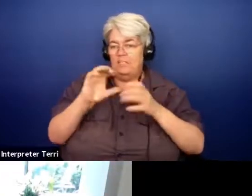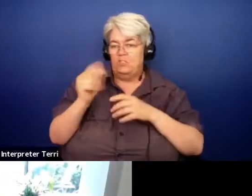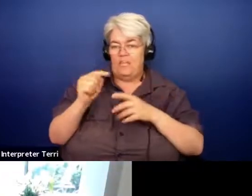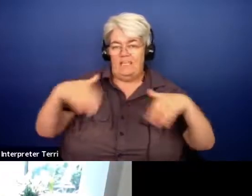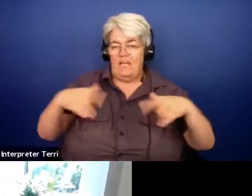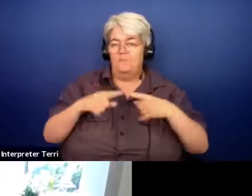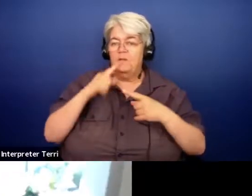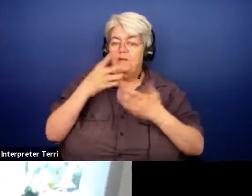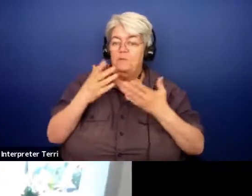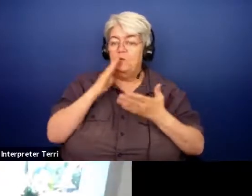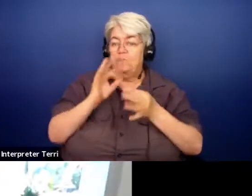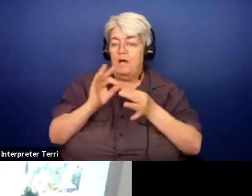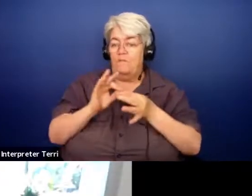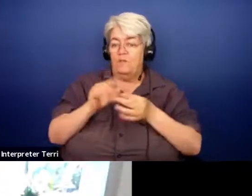Julie, is do you anticipate the work